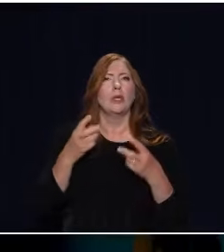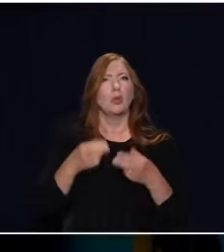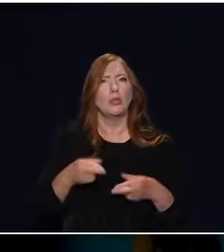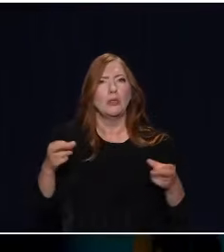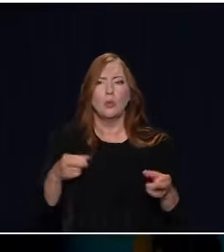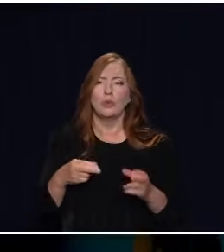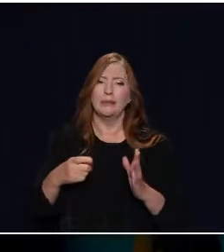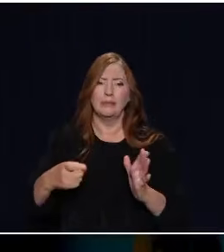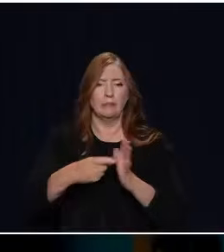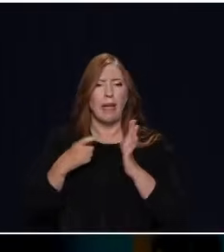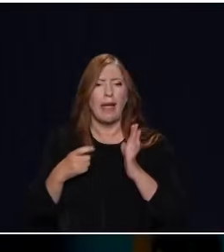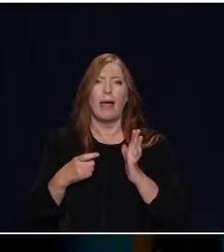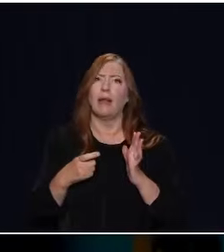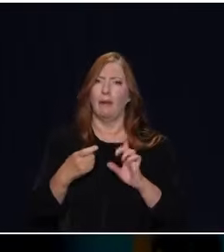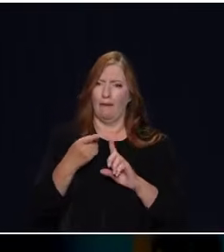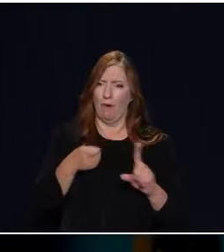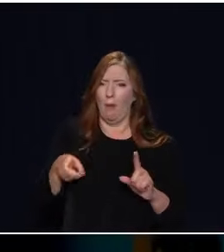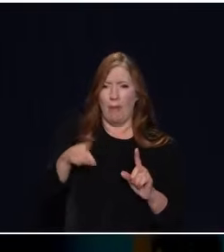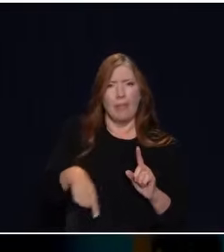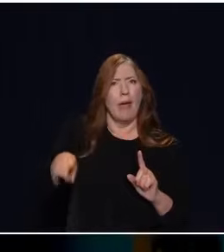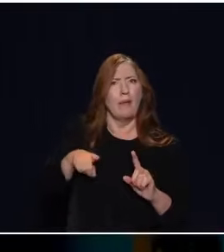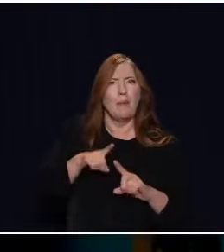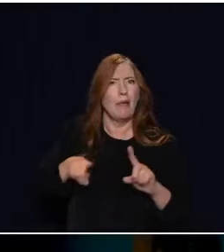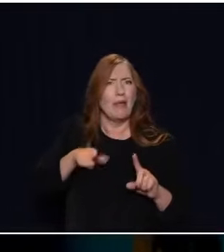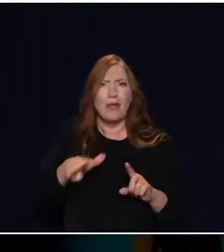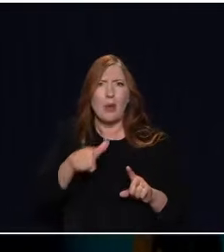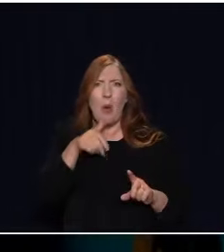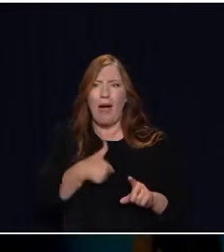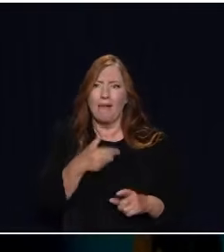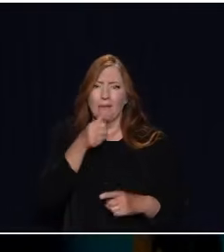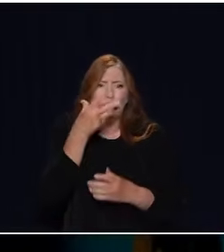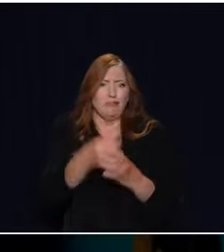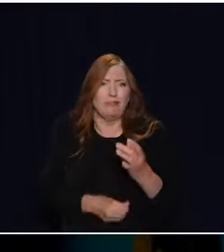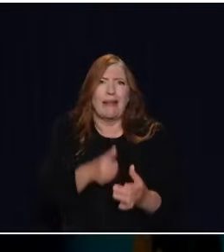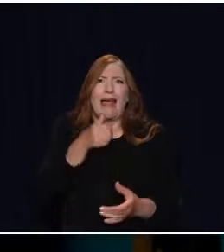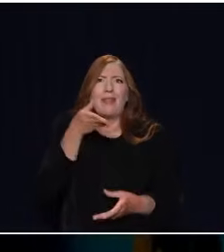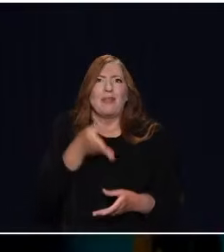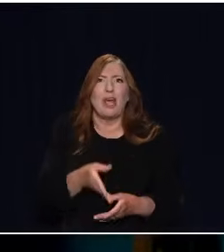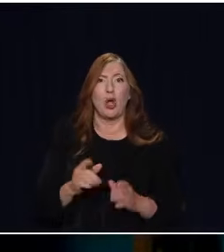DEVELOPMENT. A LOT OF THE TOOLS AND RESOURCES